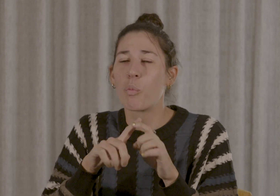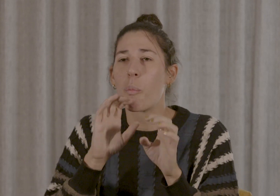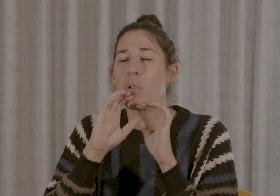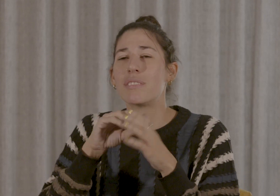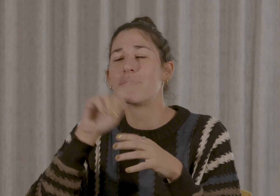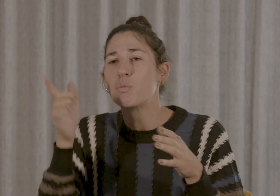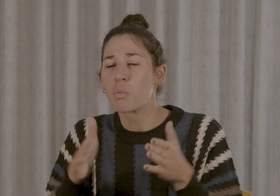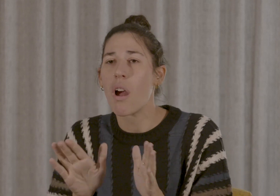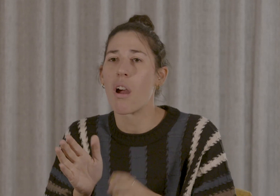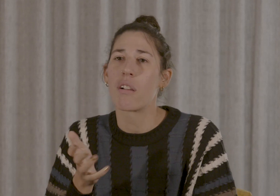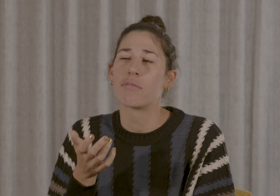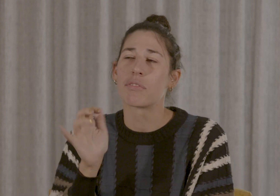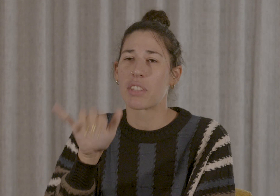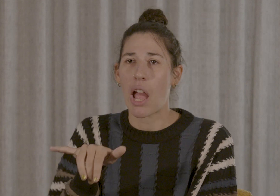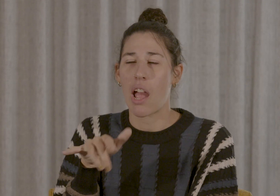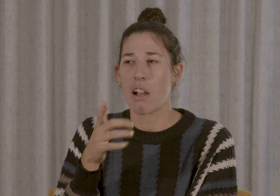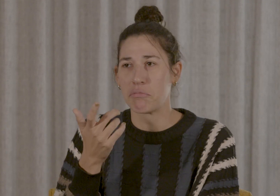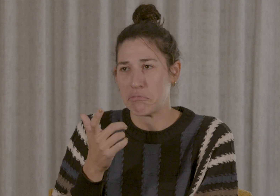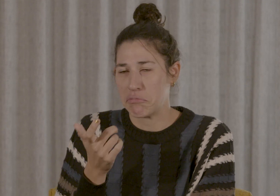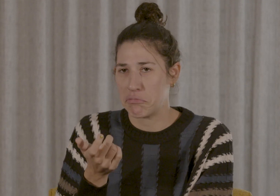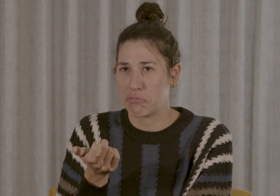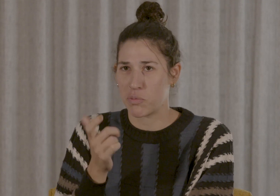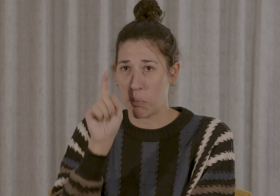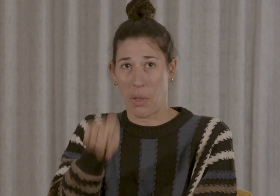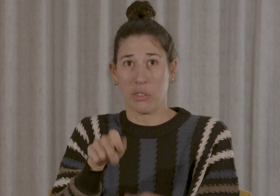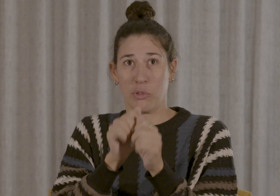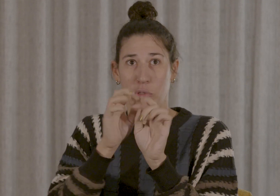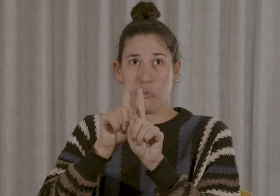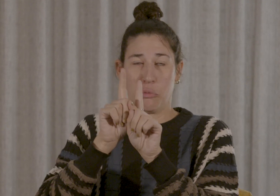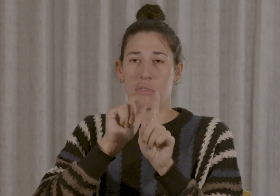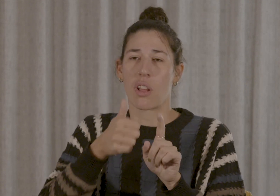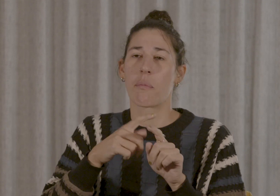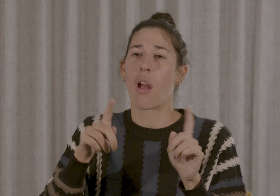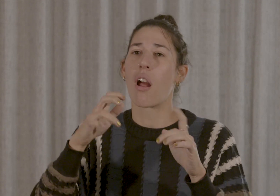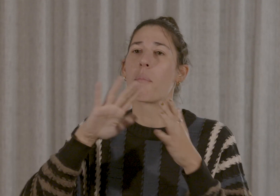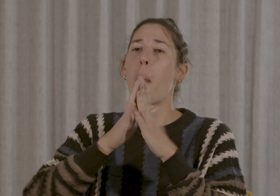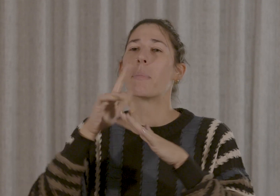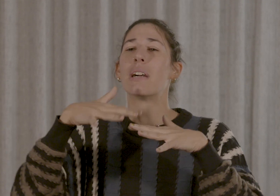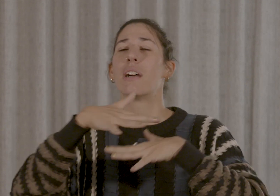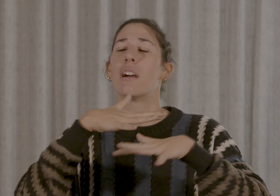and chat through our phones or write notes back and forth. They made an effort to communicate with me in different ways.